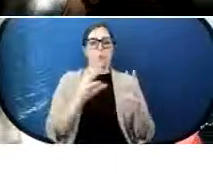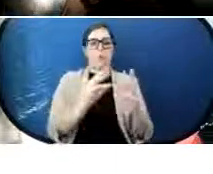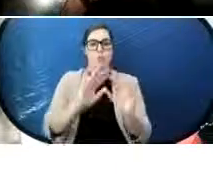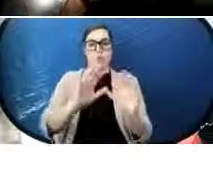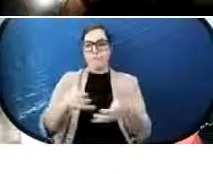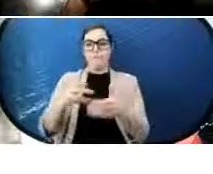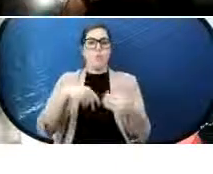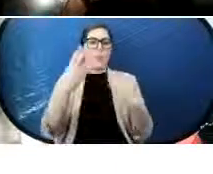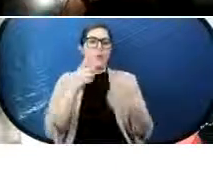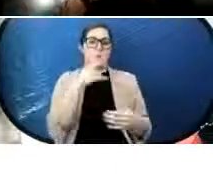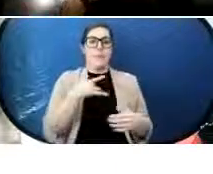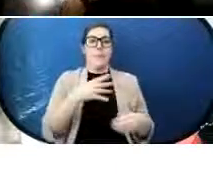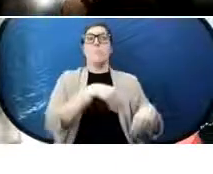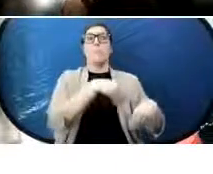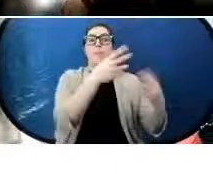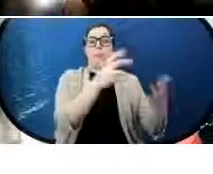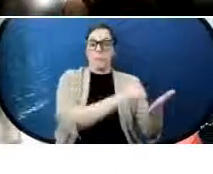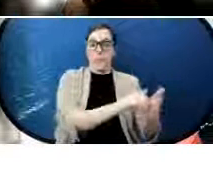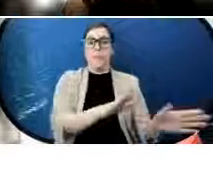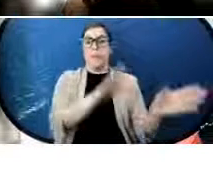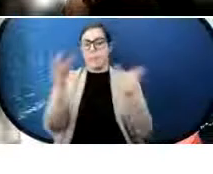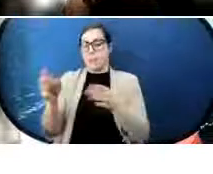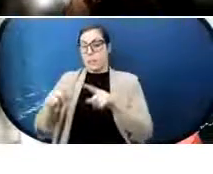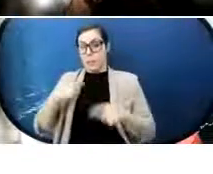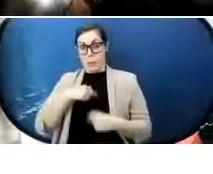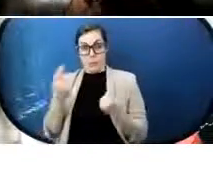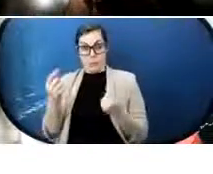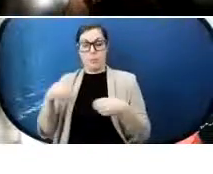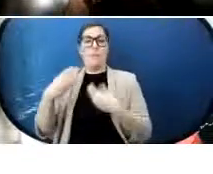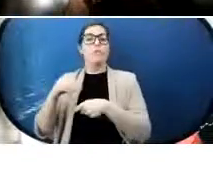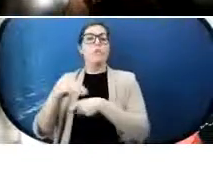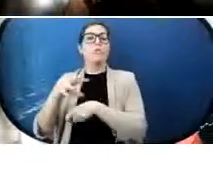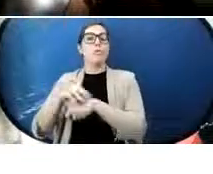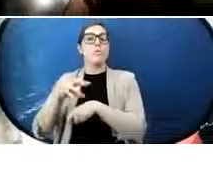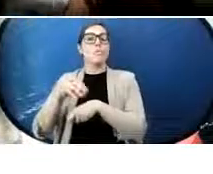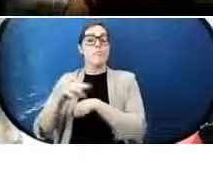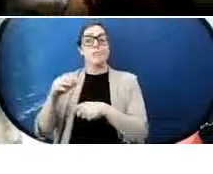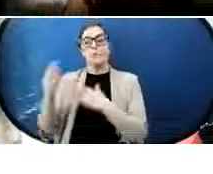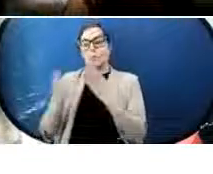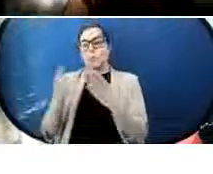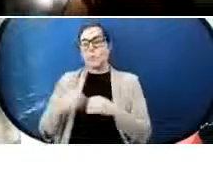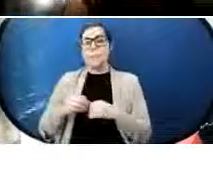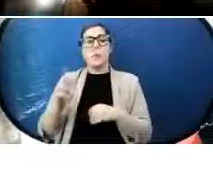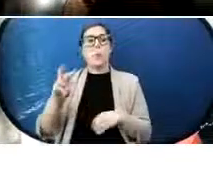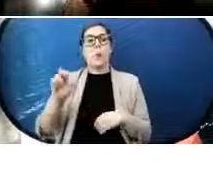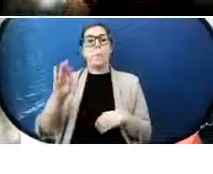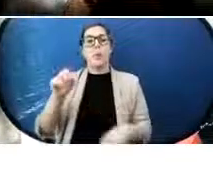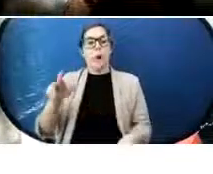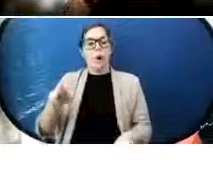so what we do, is we offer consulting services. We do webinars, we organize conferences, we present